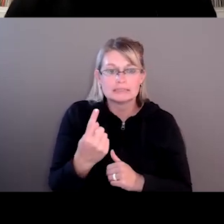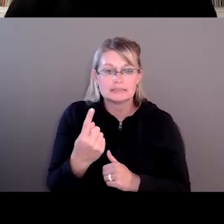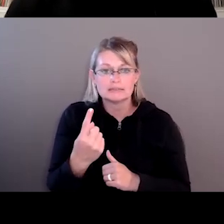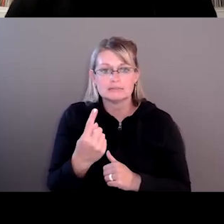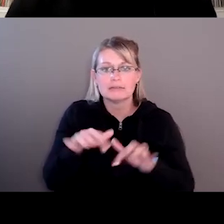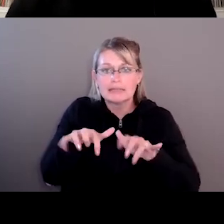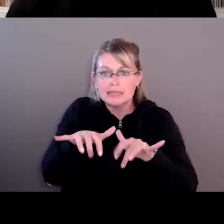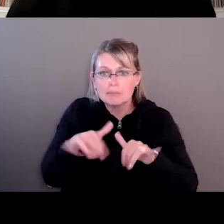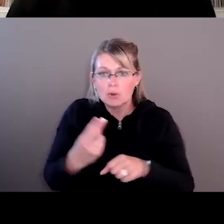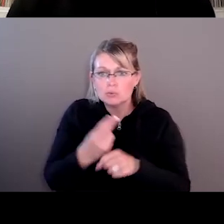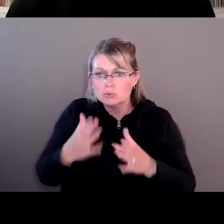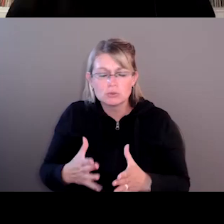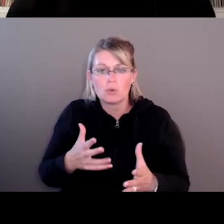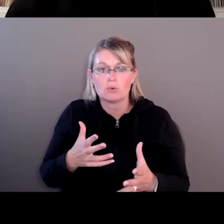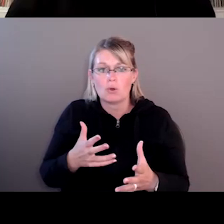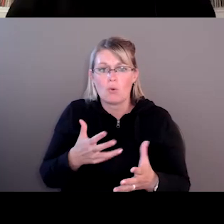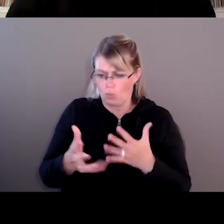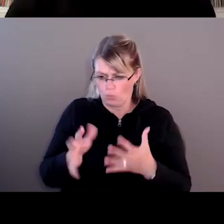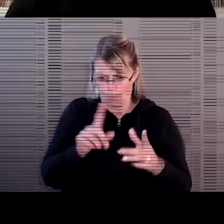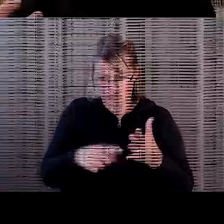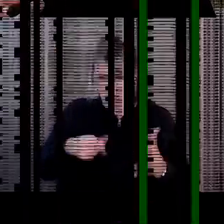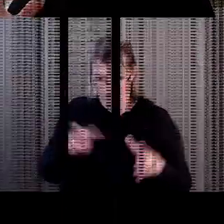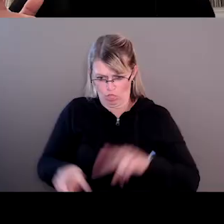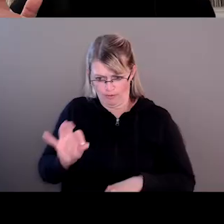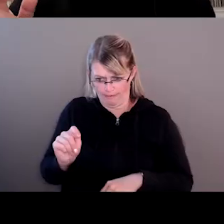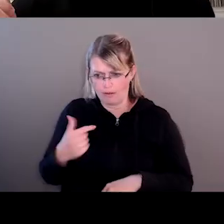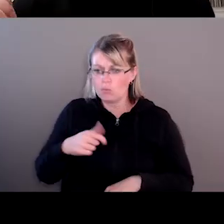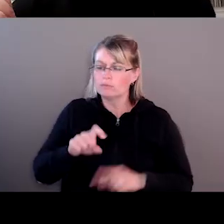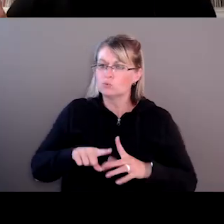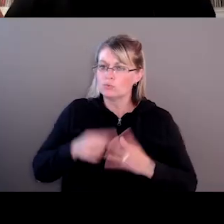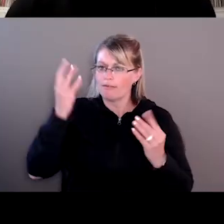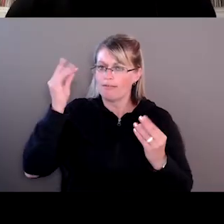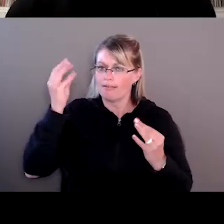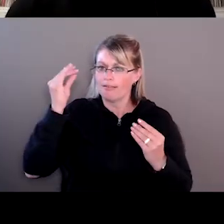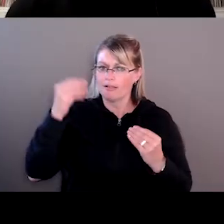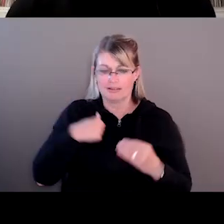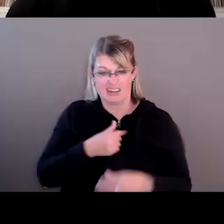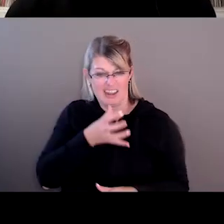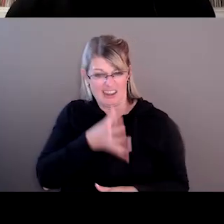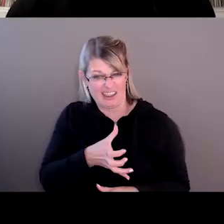users', what are we looking at? We have to start thinking and I hate this cliche, but I will use it